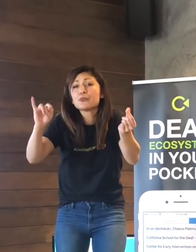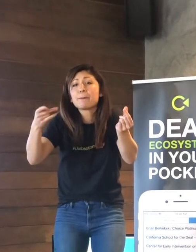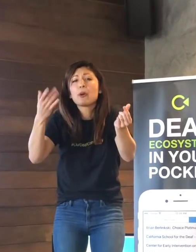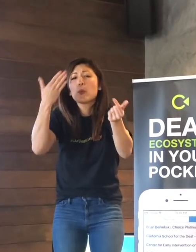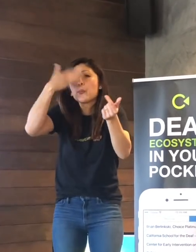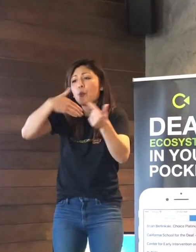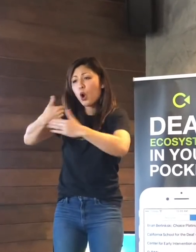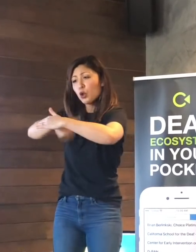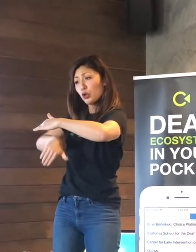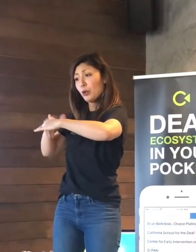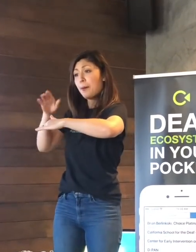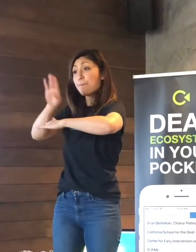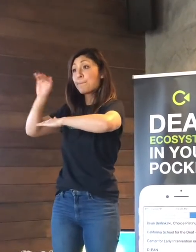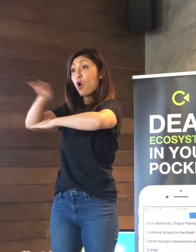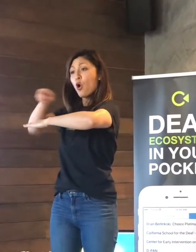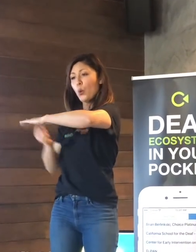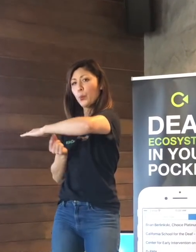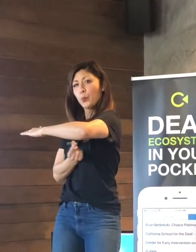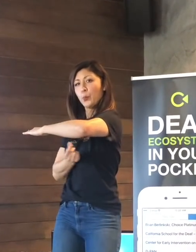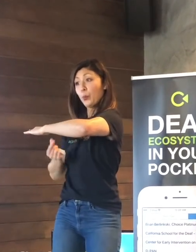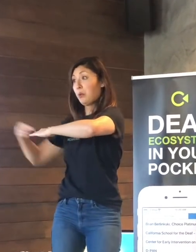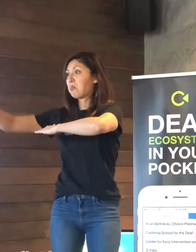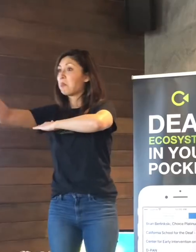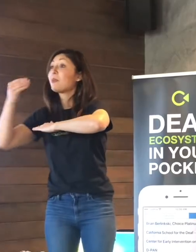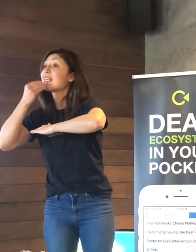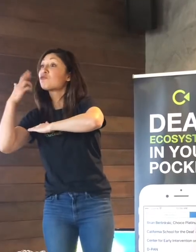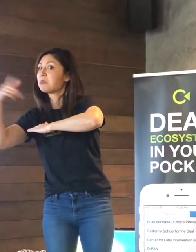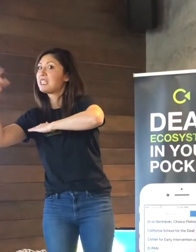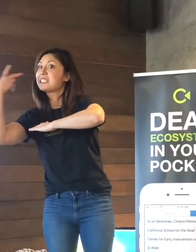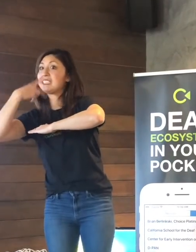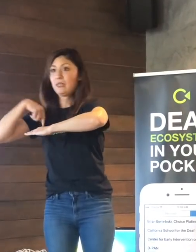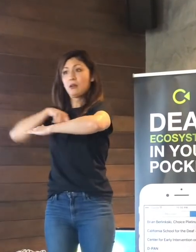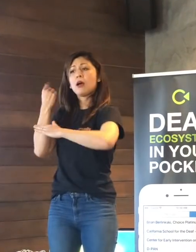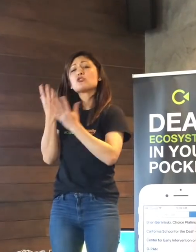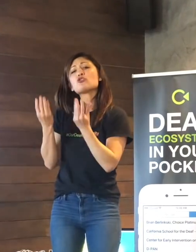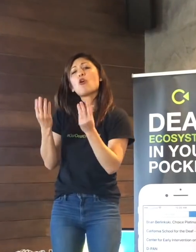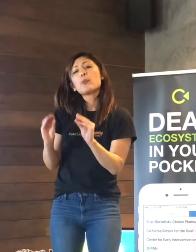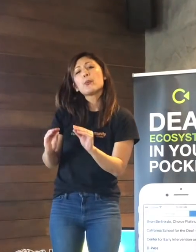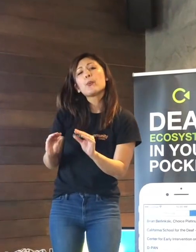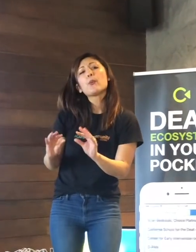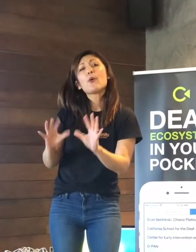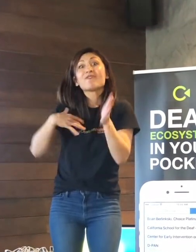We installed a subtle lighting strip under the bar, on the opposite side of the patrons. The lighting strip would glow a soft hue.